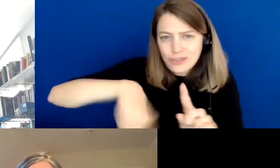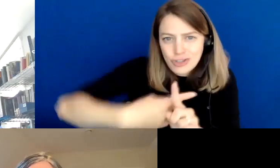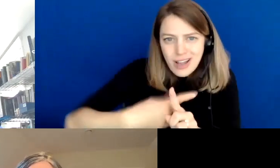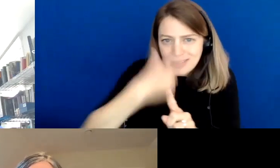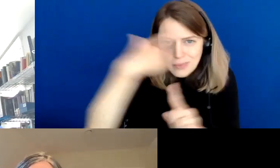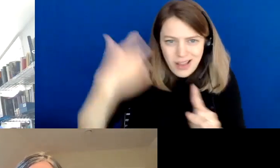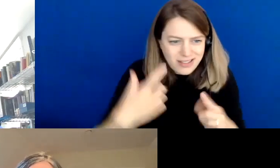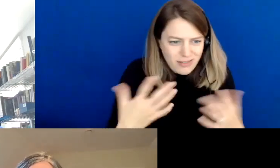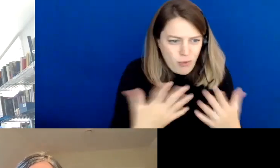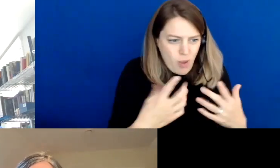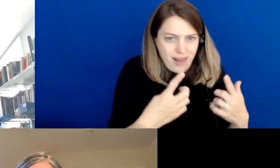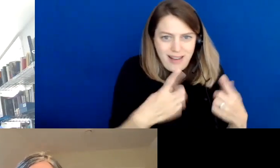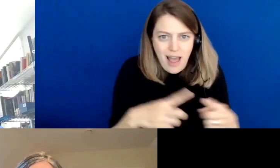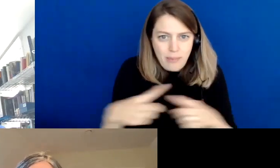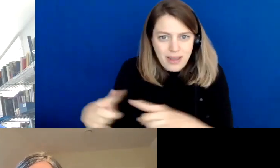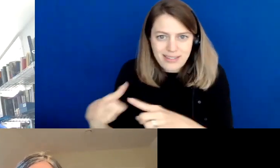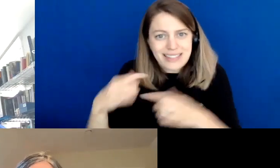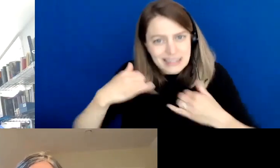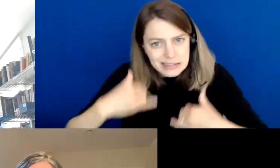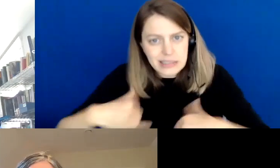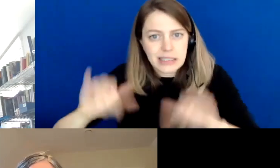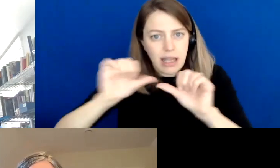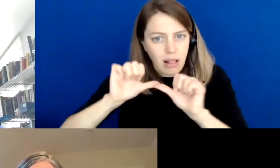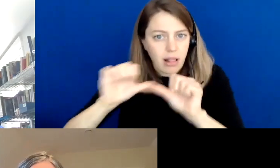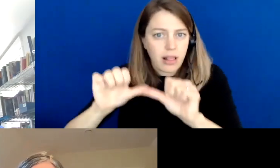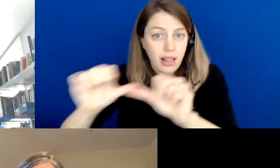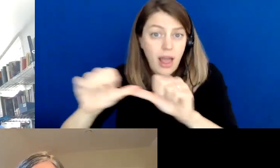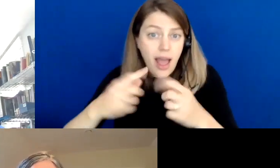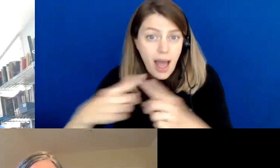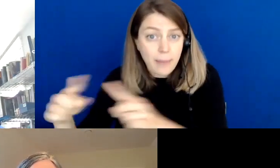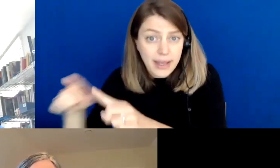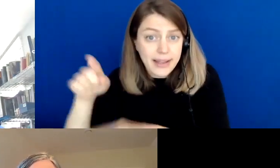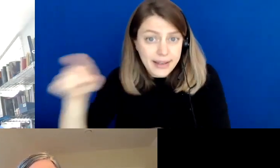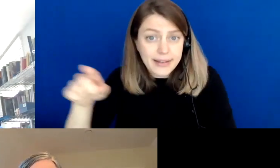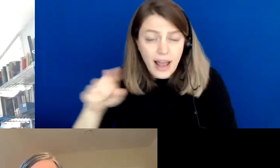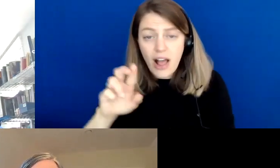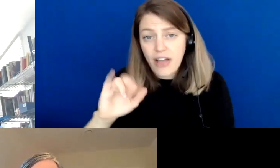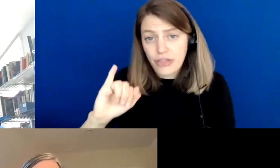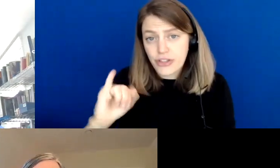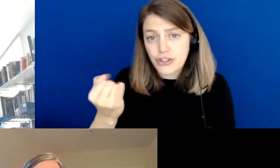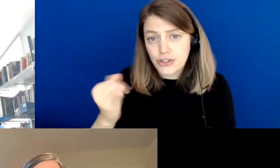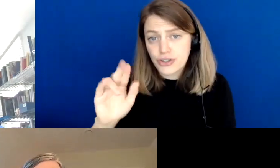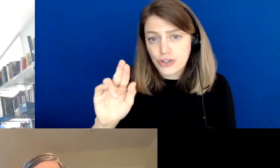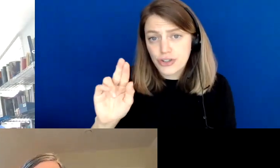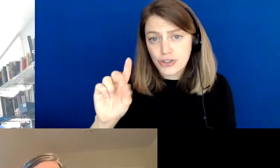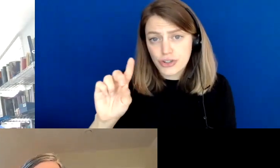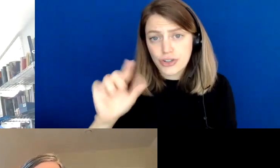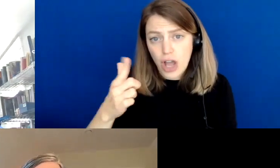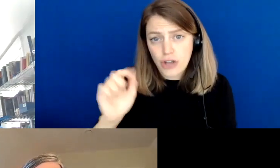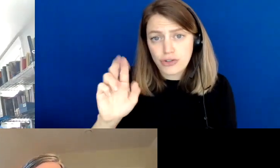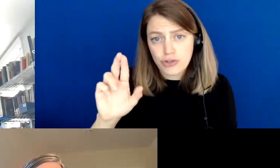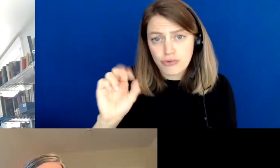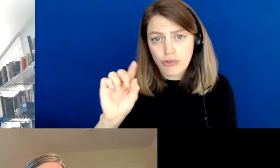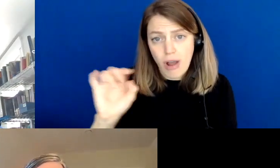and what is still happening at the Judge Rotenberg Center, but also because of what the long,